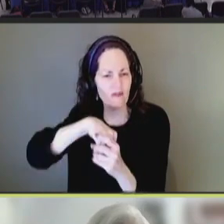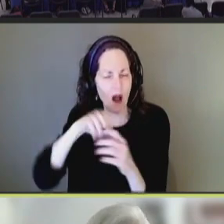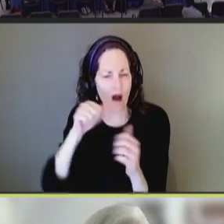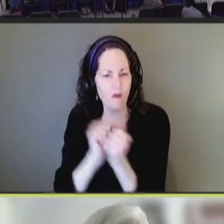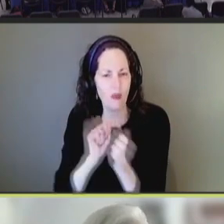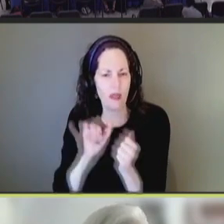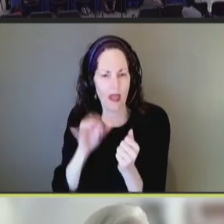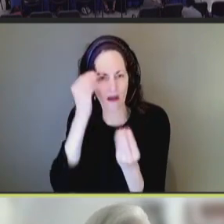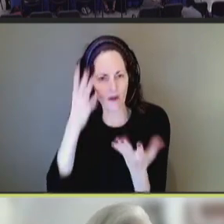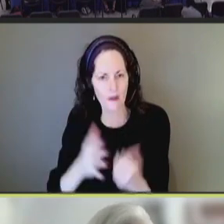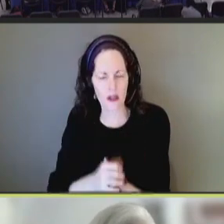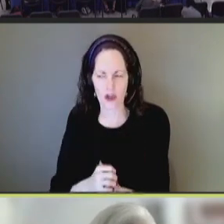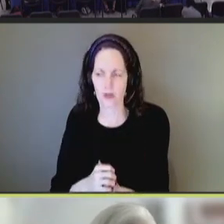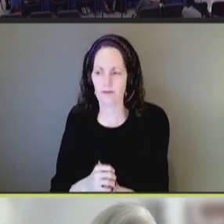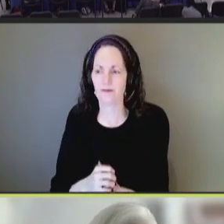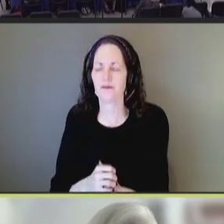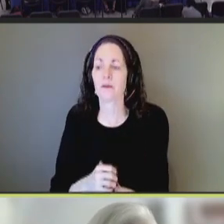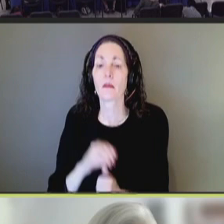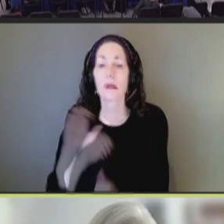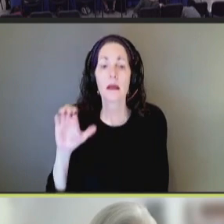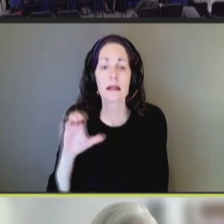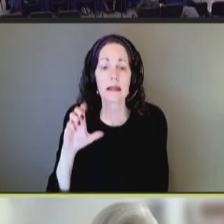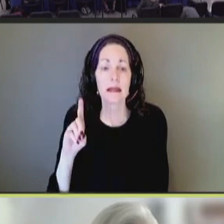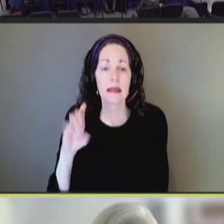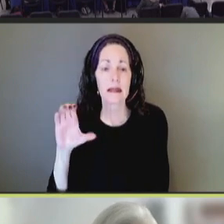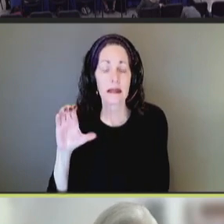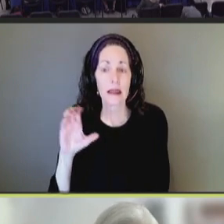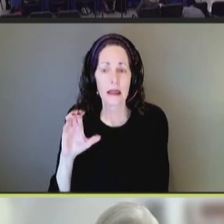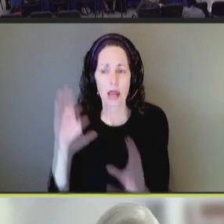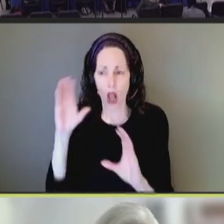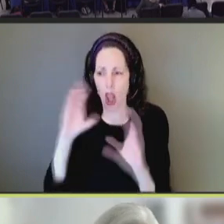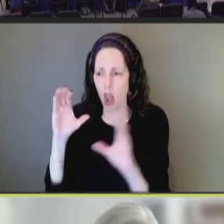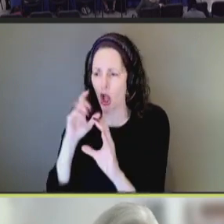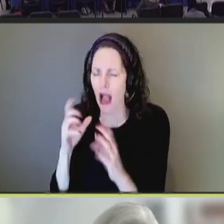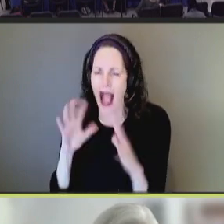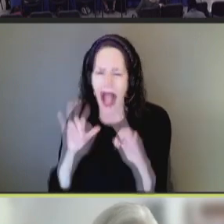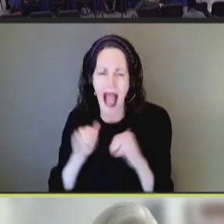And so, CDC is working on multiple ways of providing feedback to jurisdictions on the